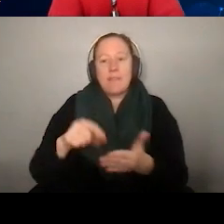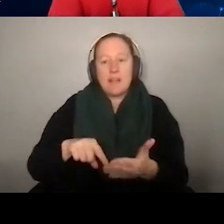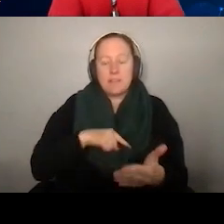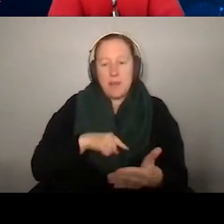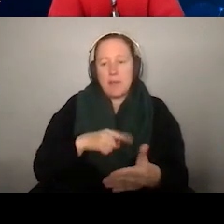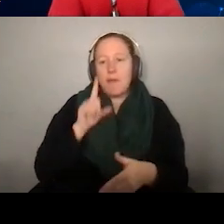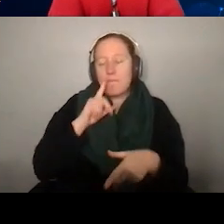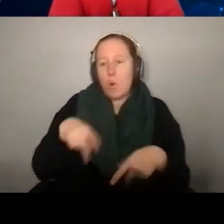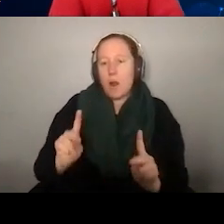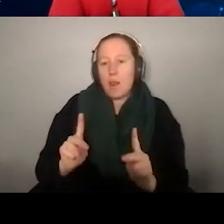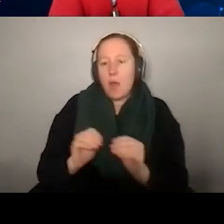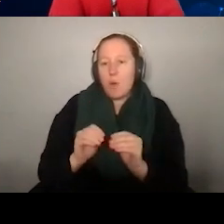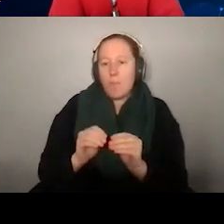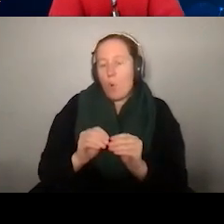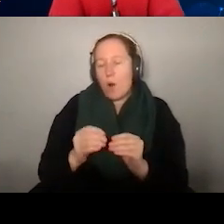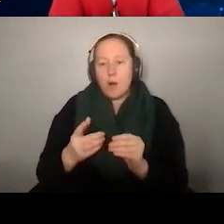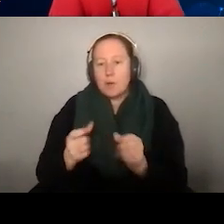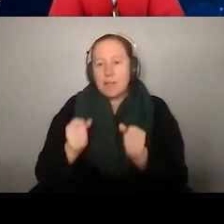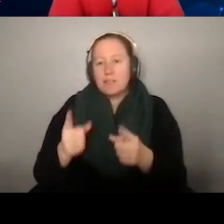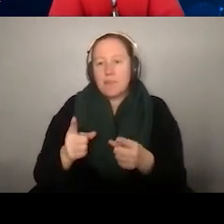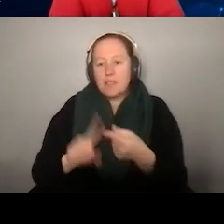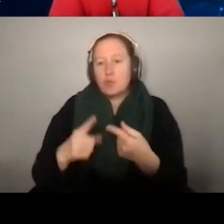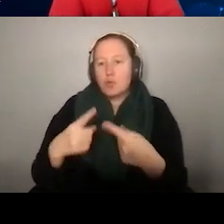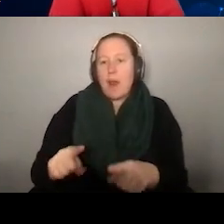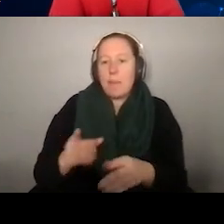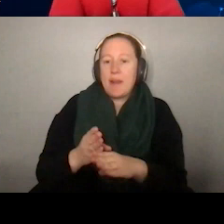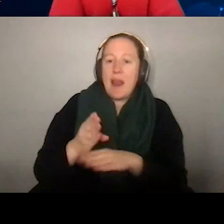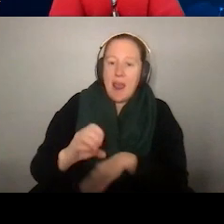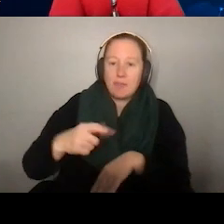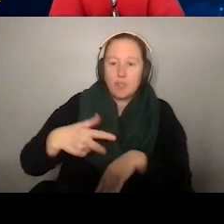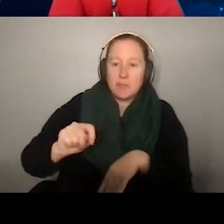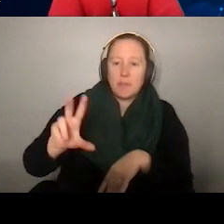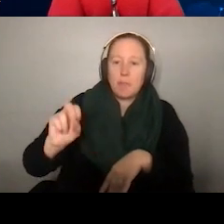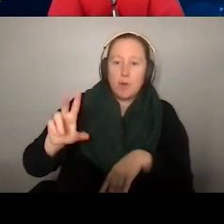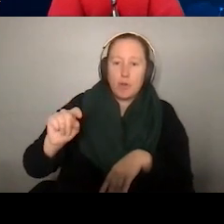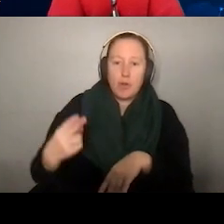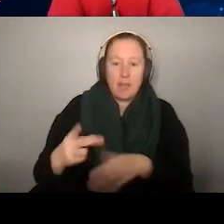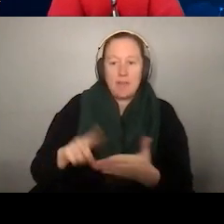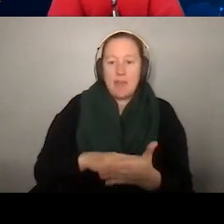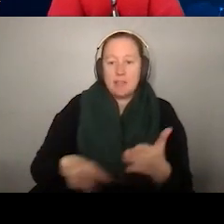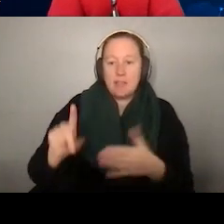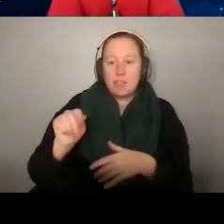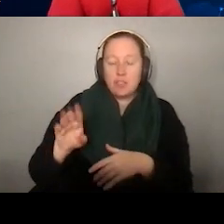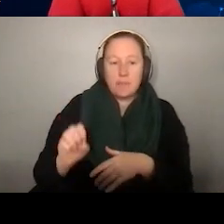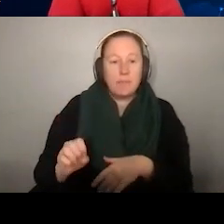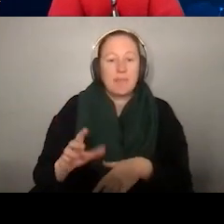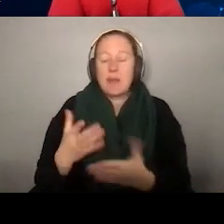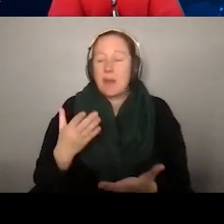allow further expenditures to be incurred after September 30th cancellation date, even if the project has been extended to